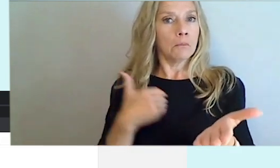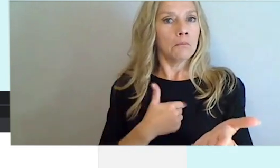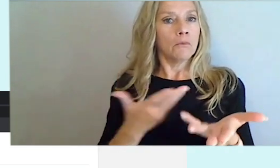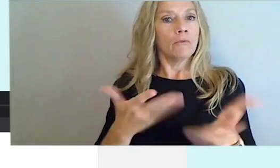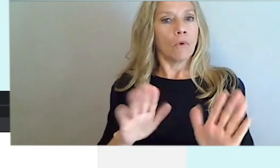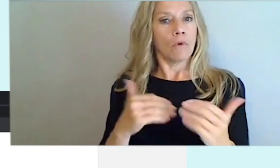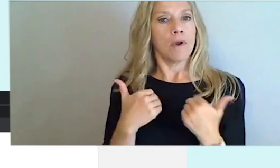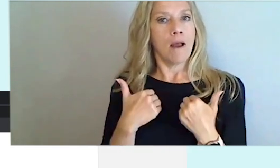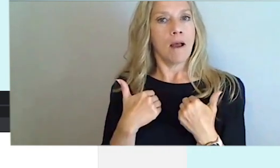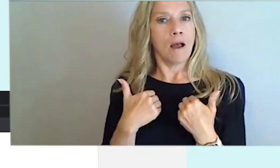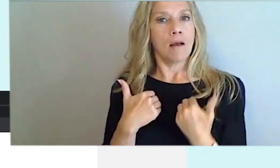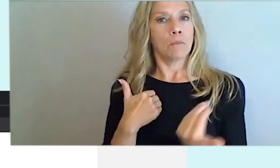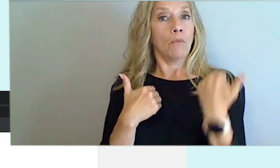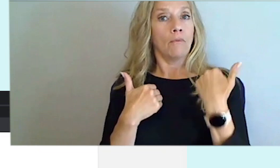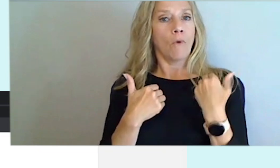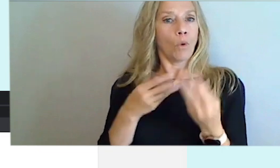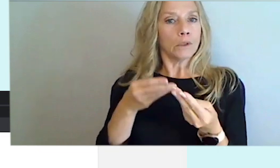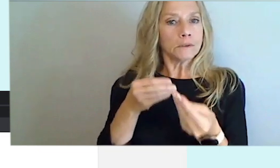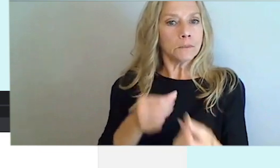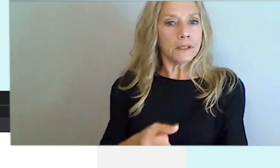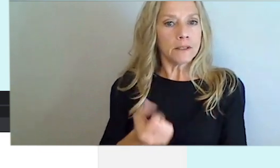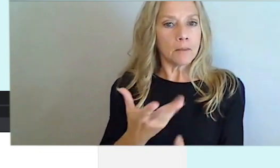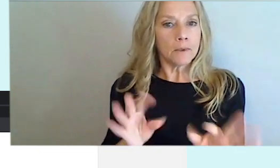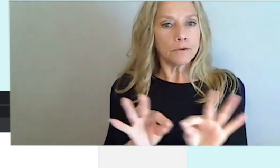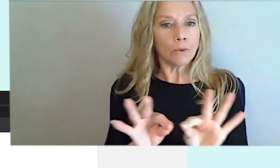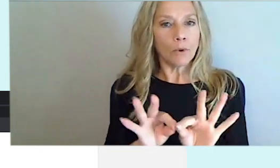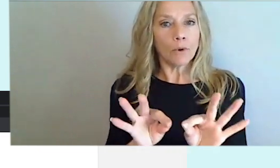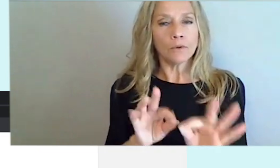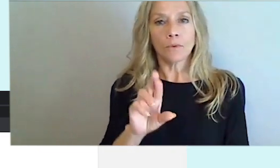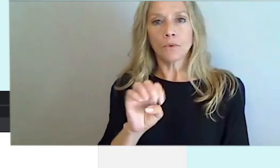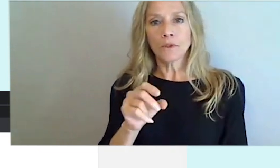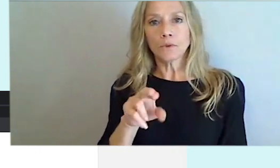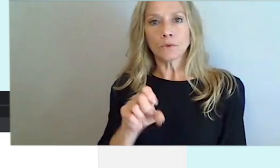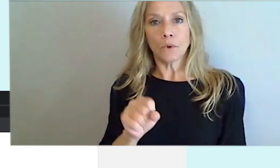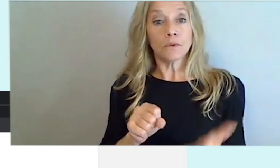and resources on file, so these answers are pre-populated.